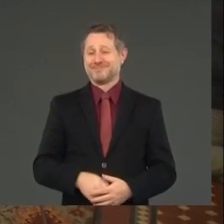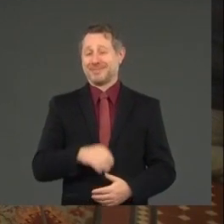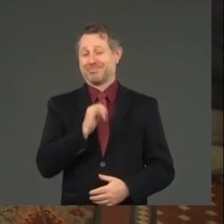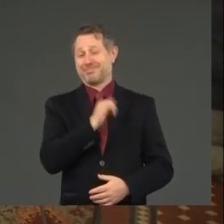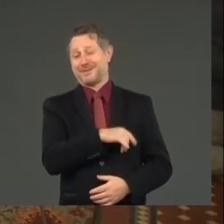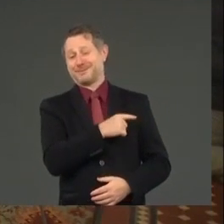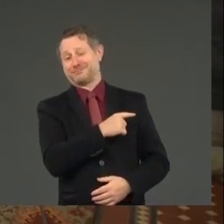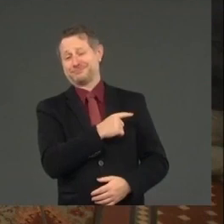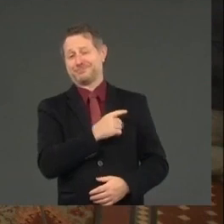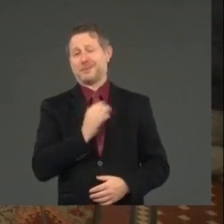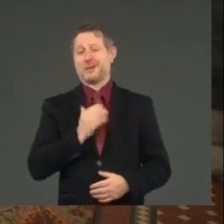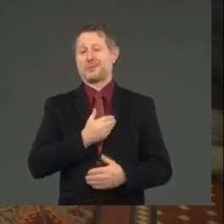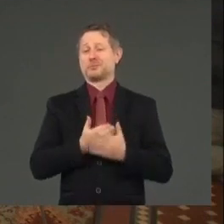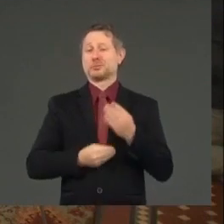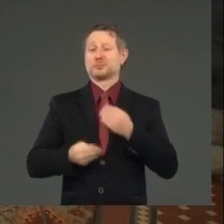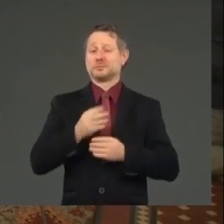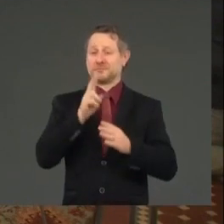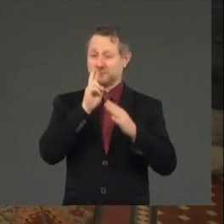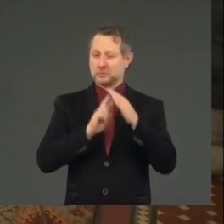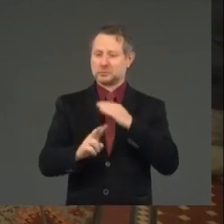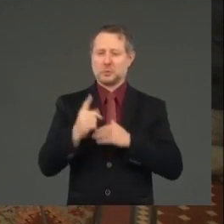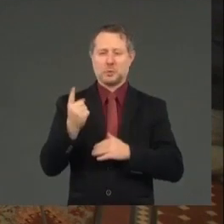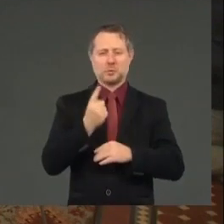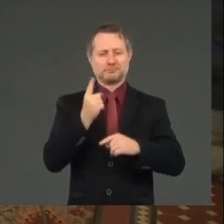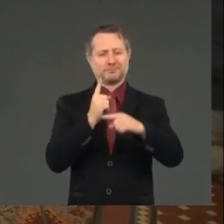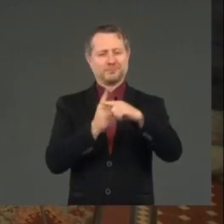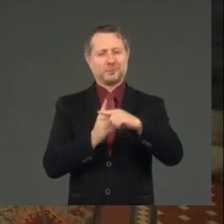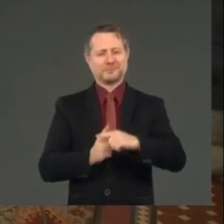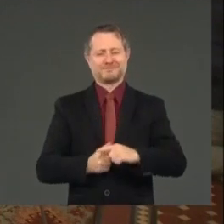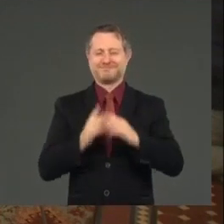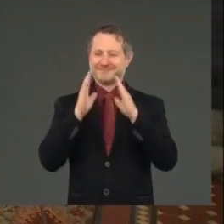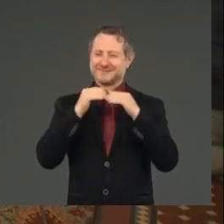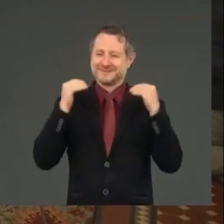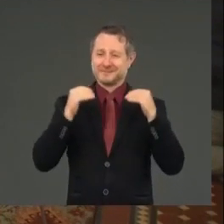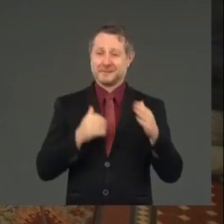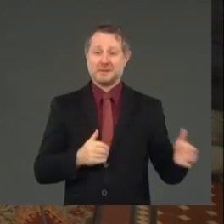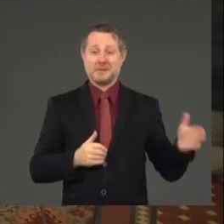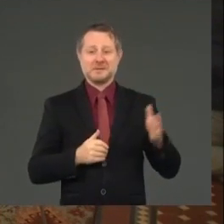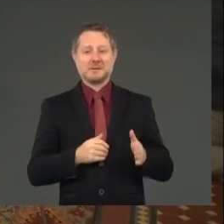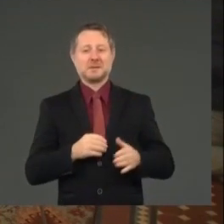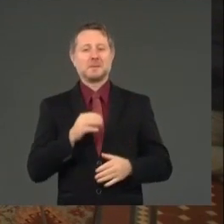DIRECTOR ROBERT MUJICA, ALWAYS